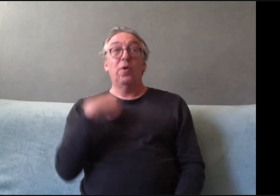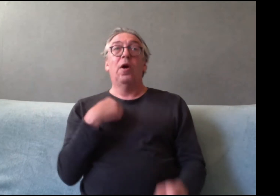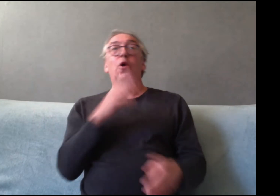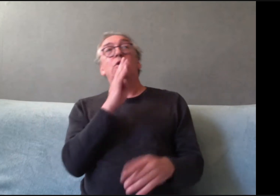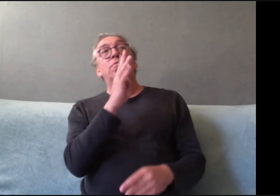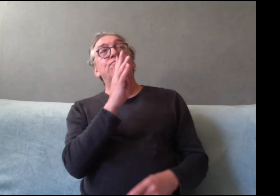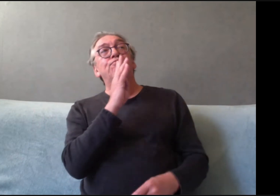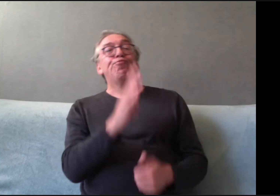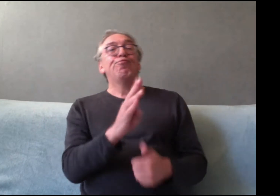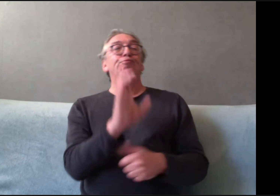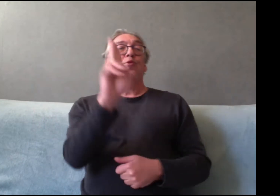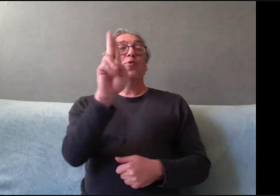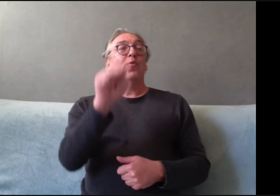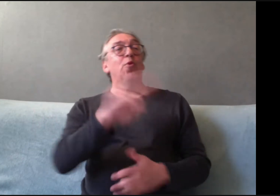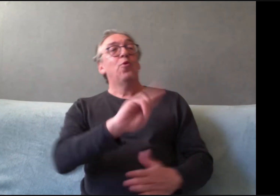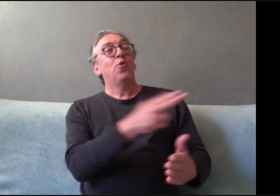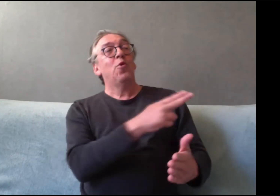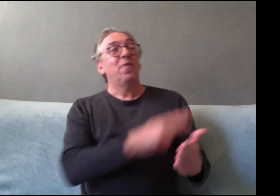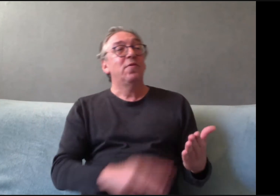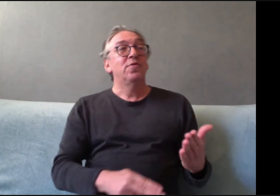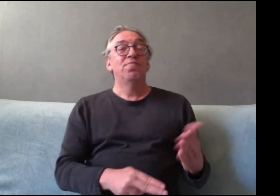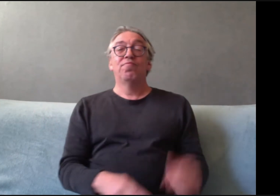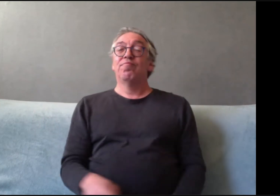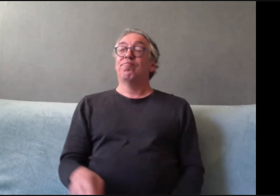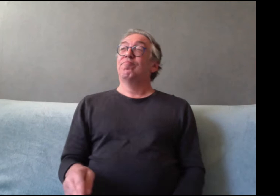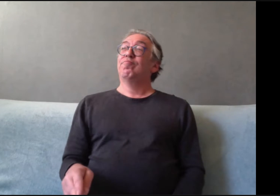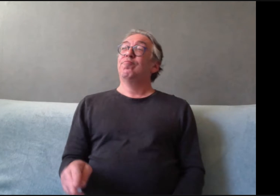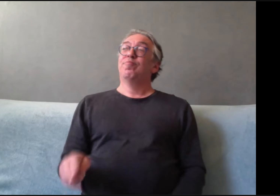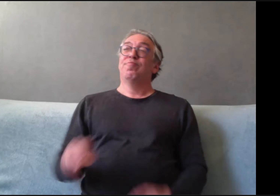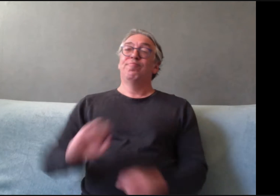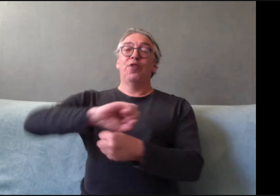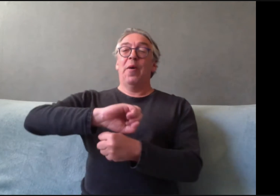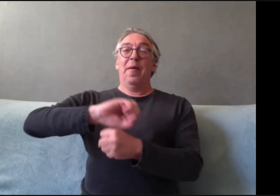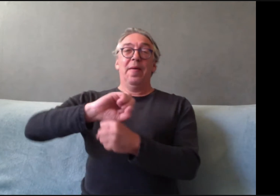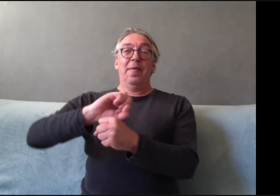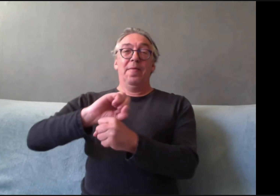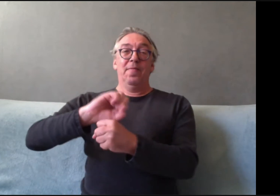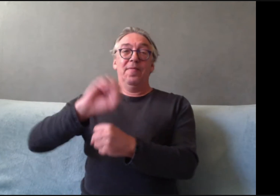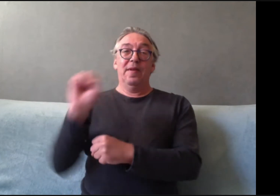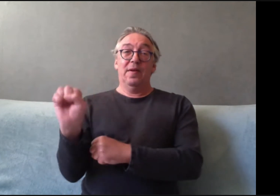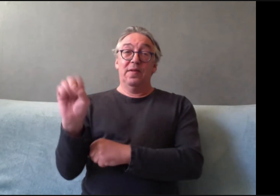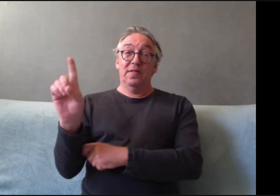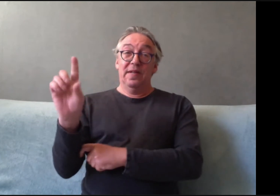Because new parameters already are there